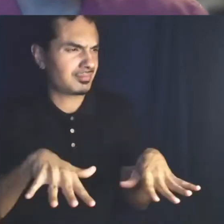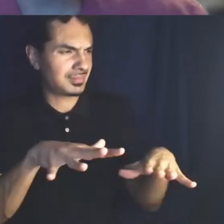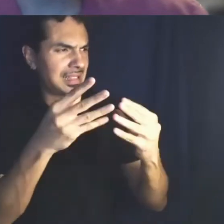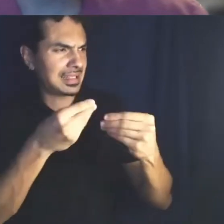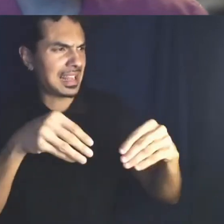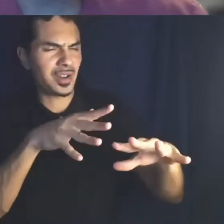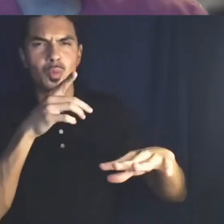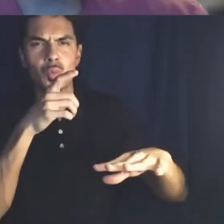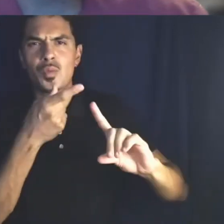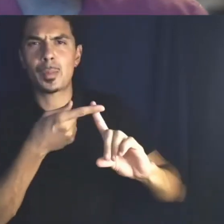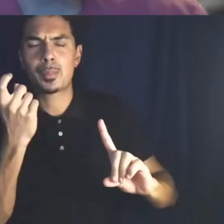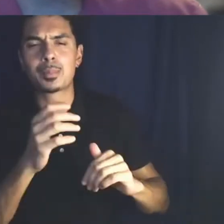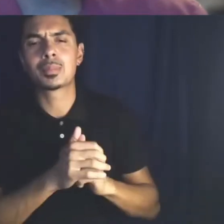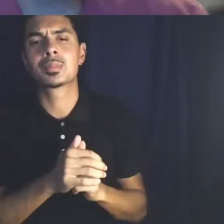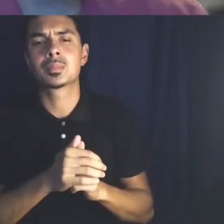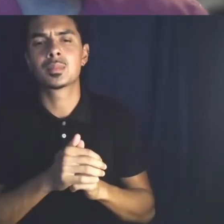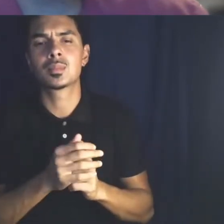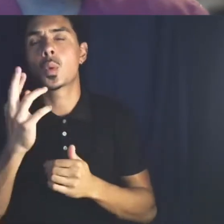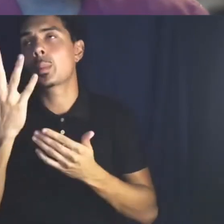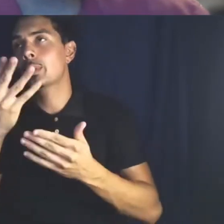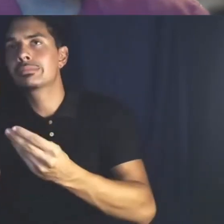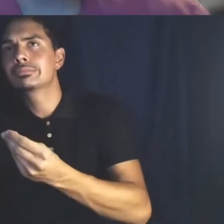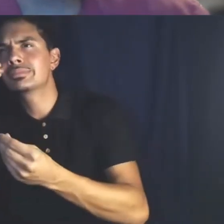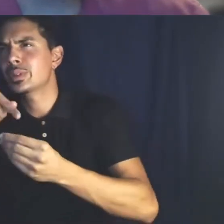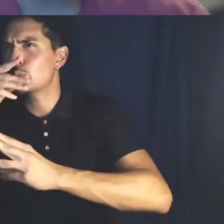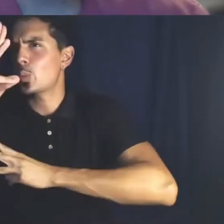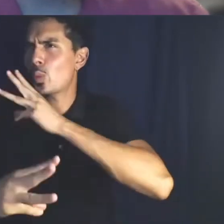and what this world means to you, and if you believe